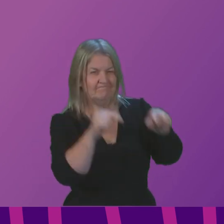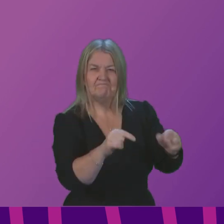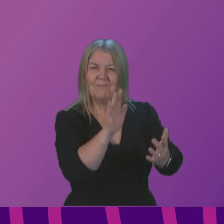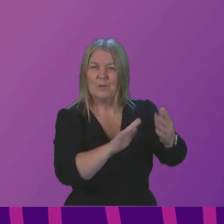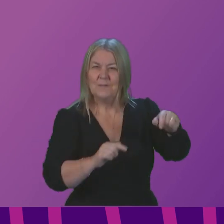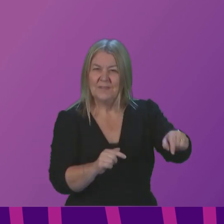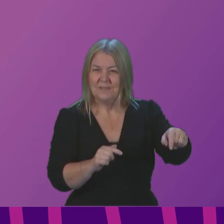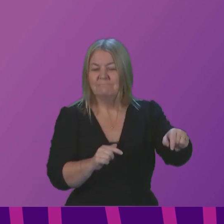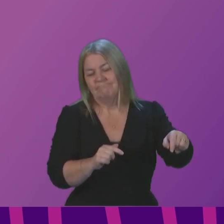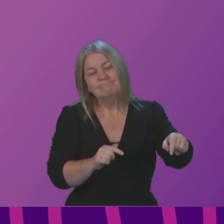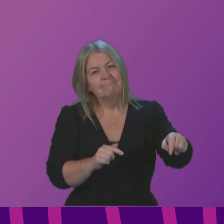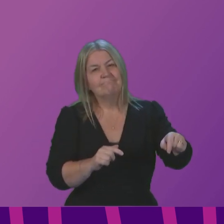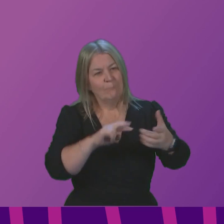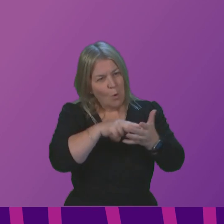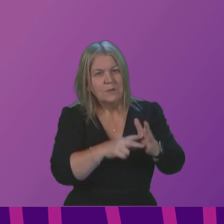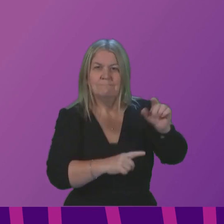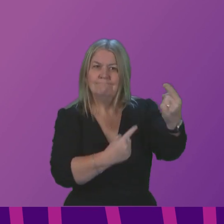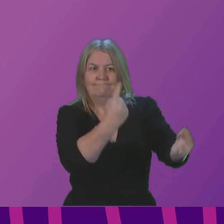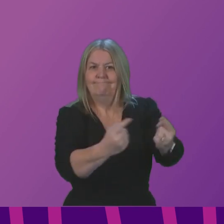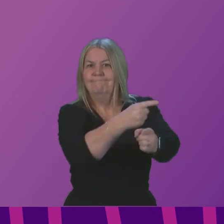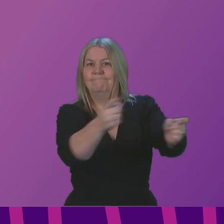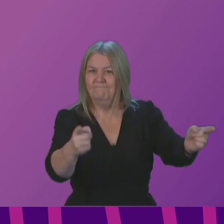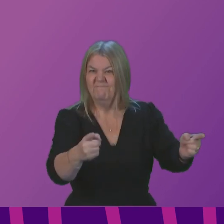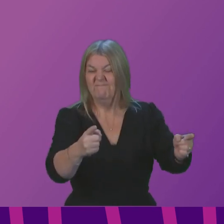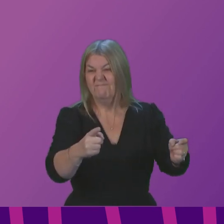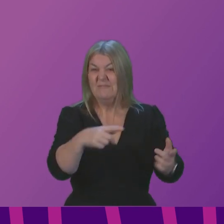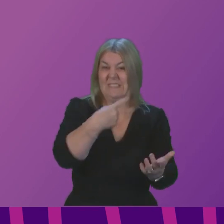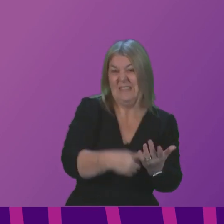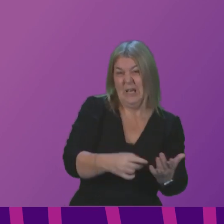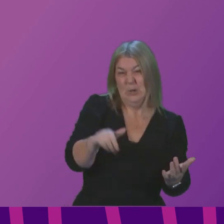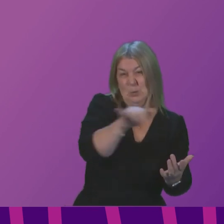themselves will often be best placed to make decisions about the correct balance. It is